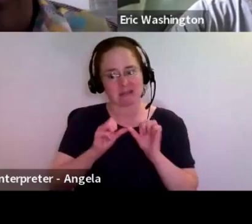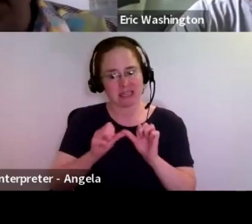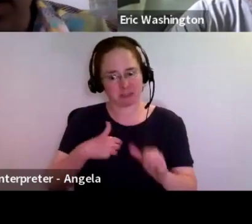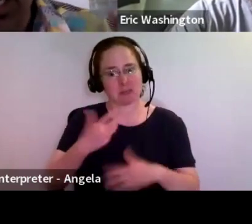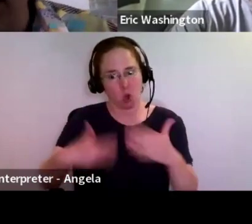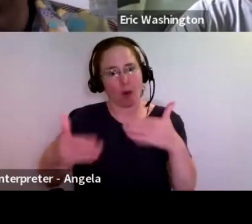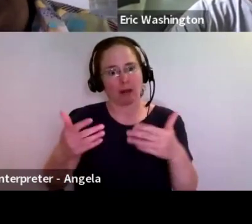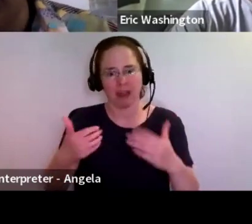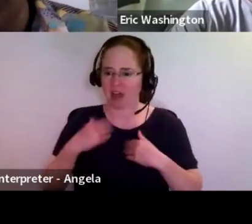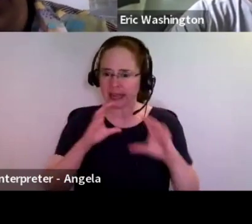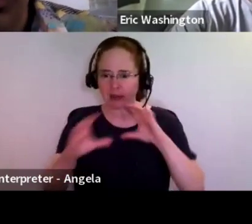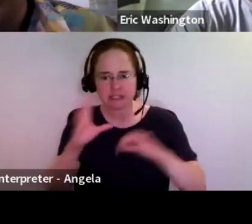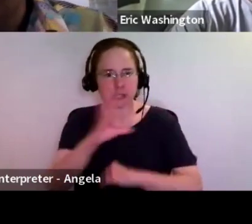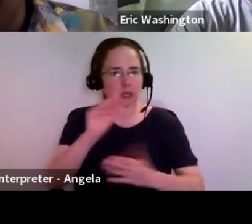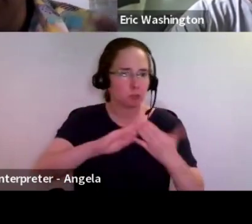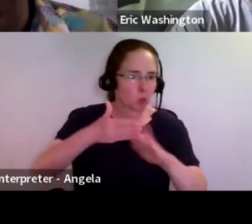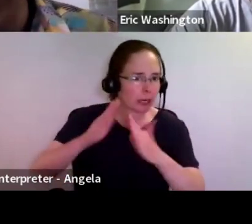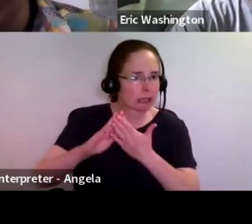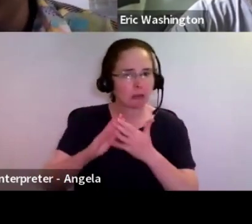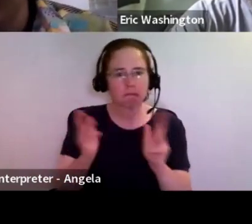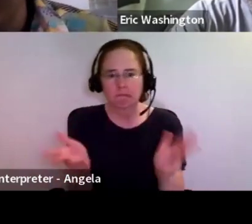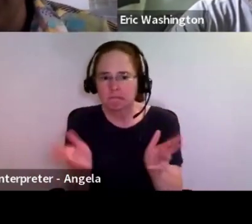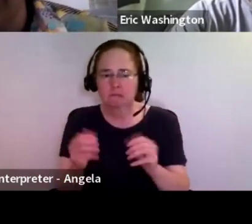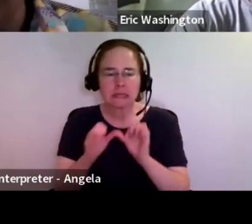conversation and community, keeping the conversation going,